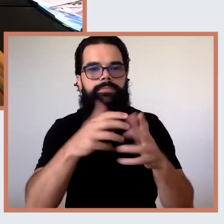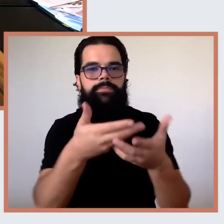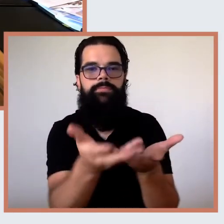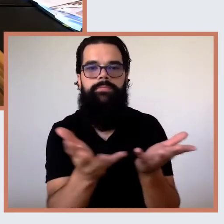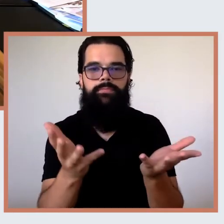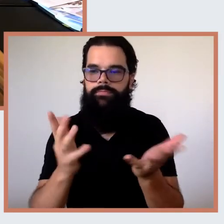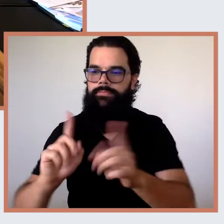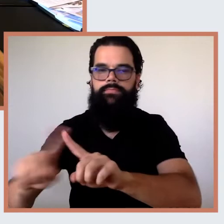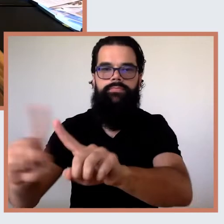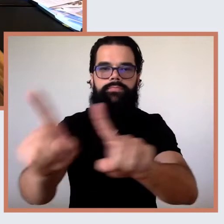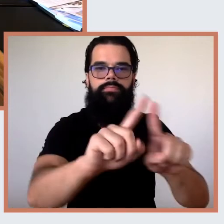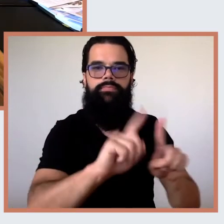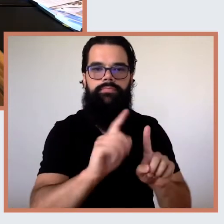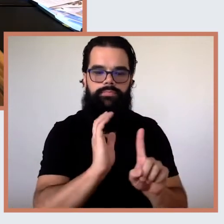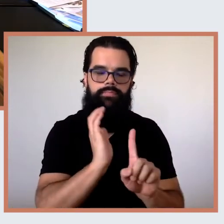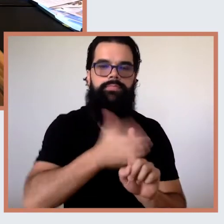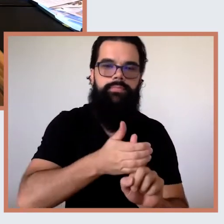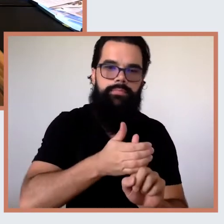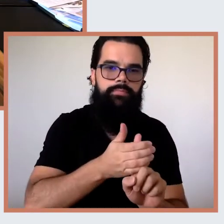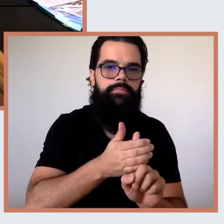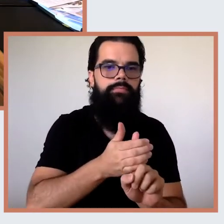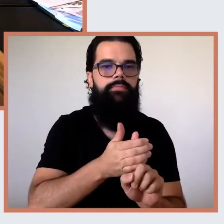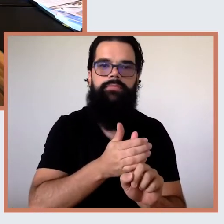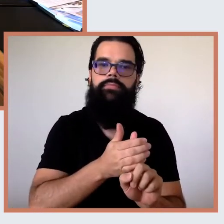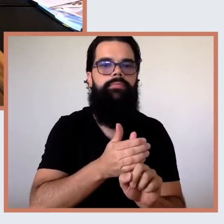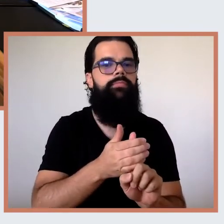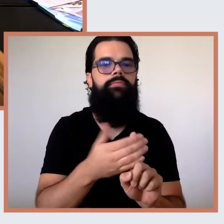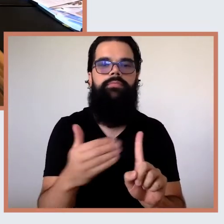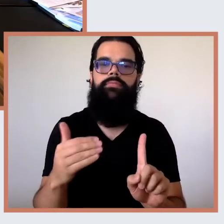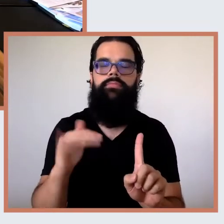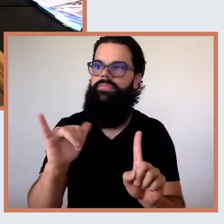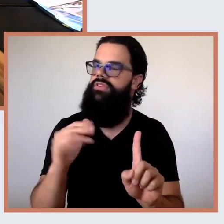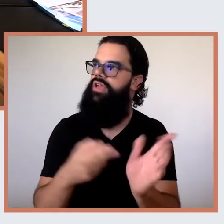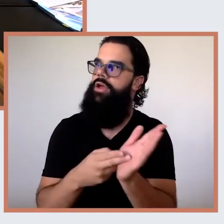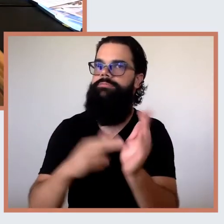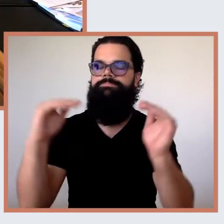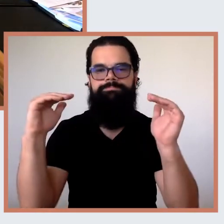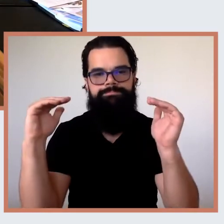that there are actors out there who, you know, who are different, who,